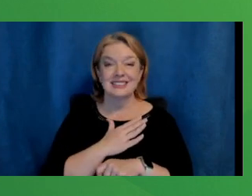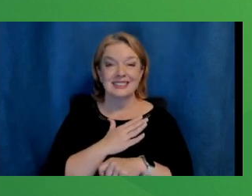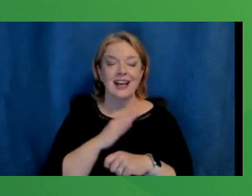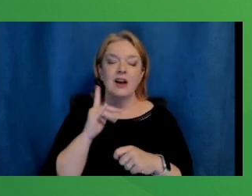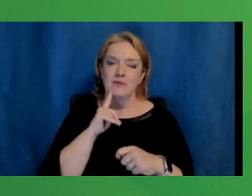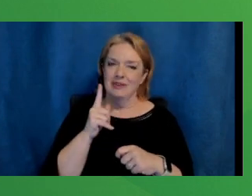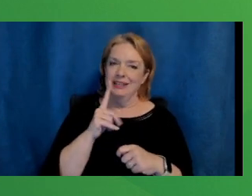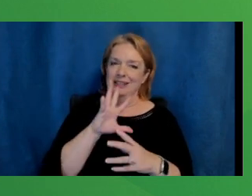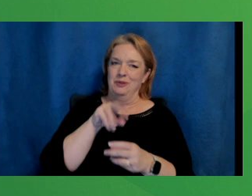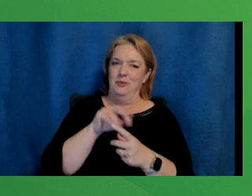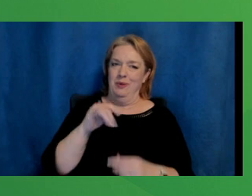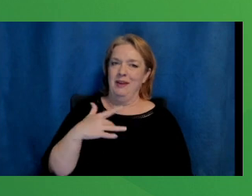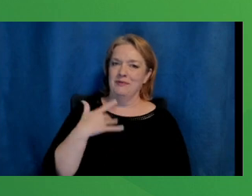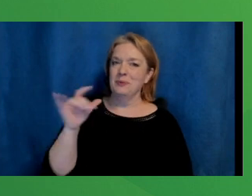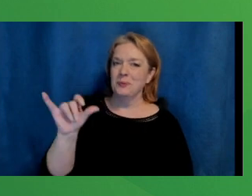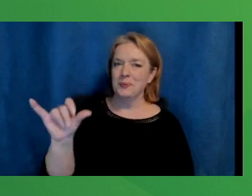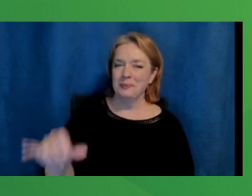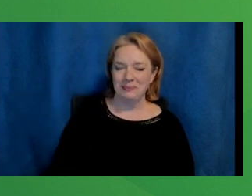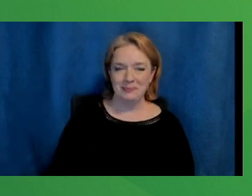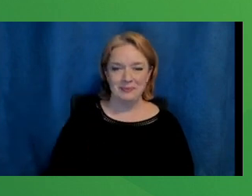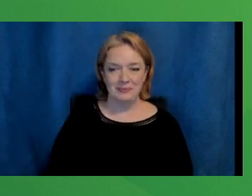Fantastic.